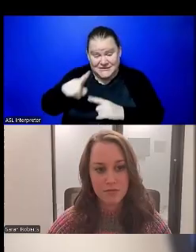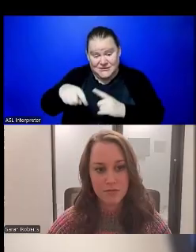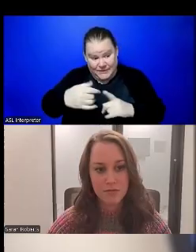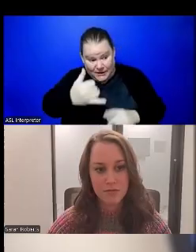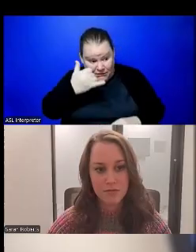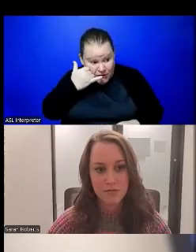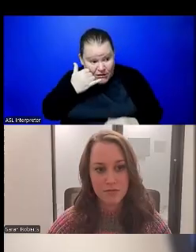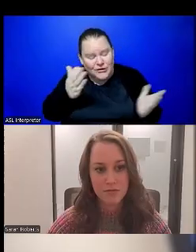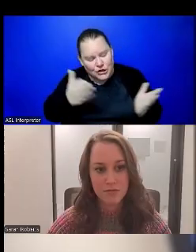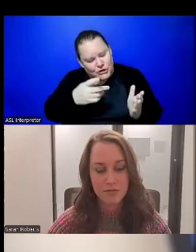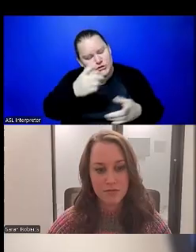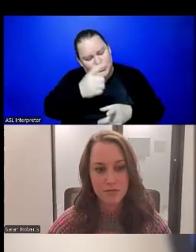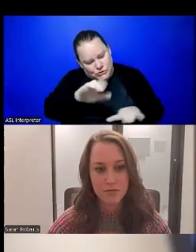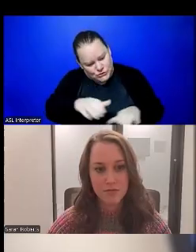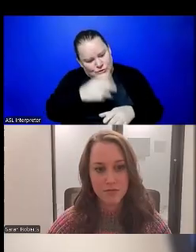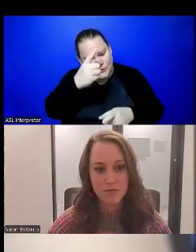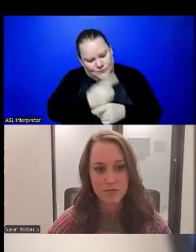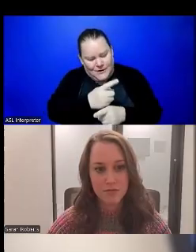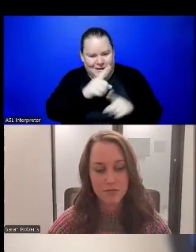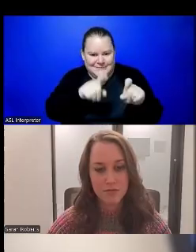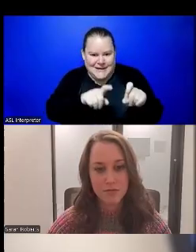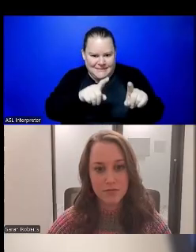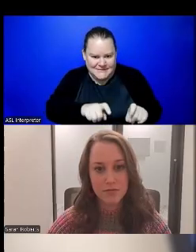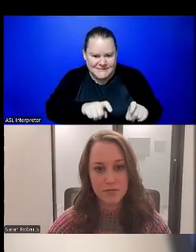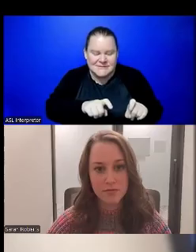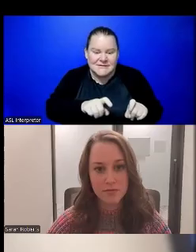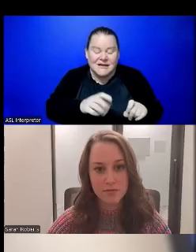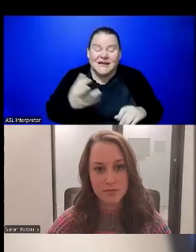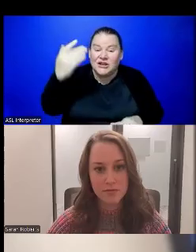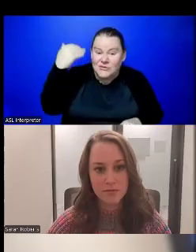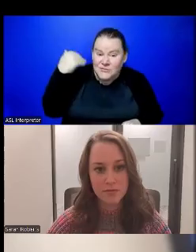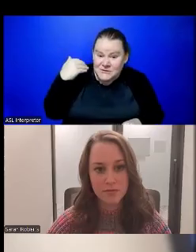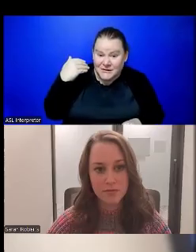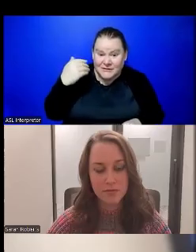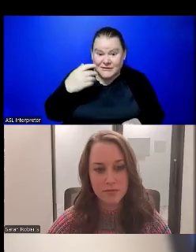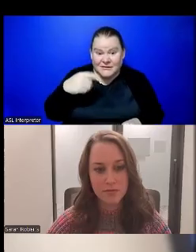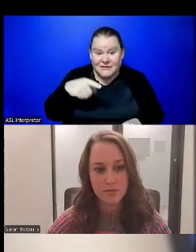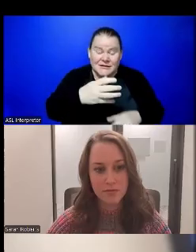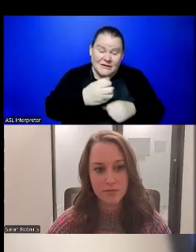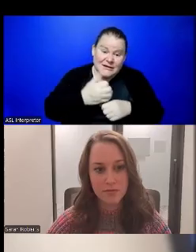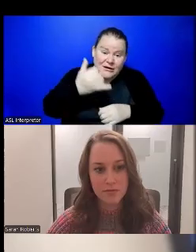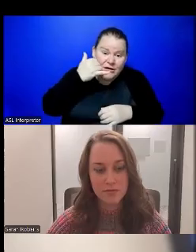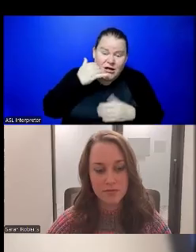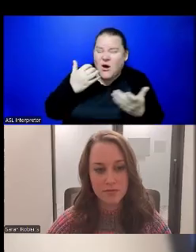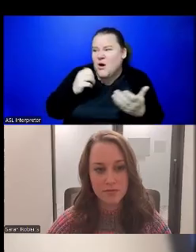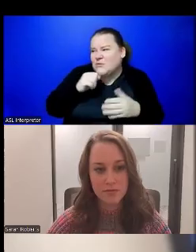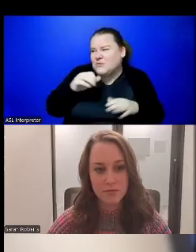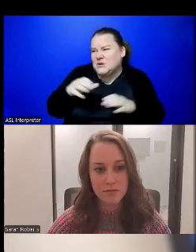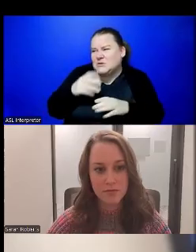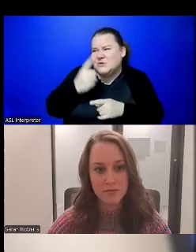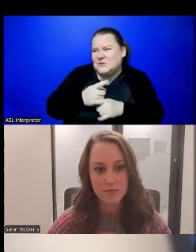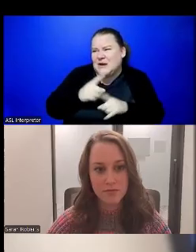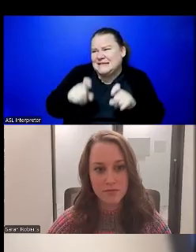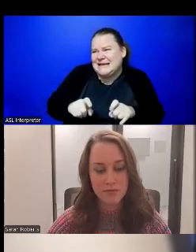the right tests. A lot used to be that they'd get calls and like, Oh, we didn't do the right test. But nowadays, I'm getting